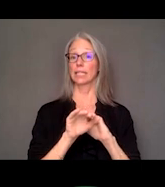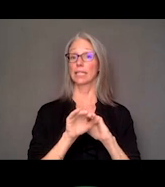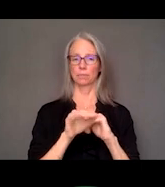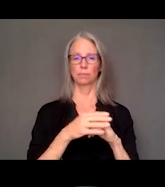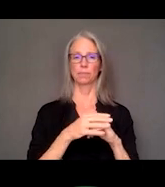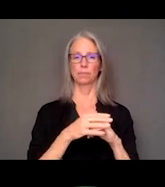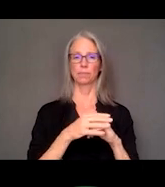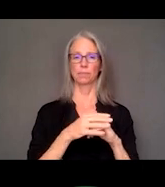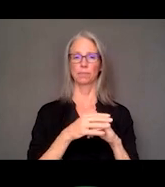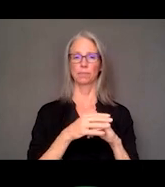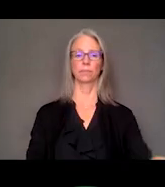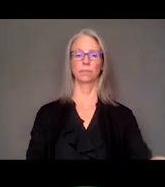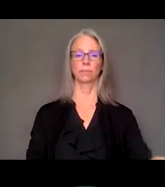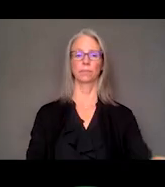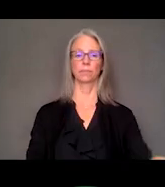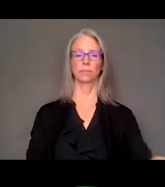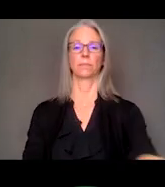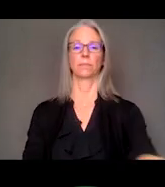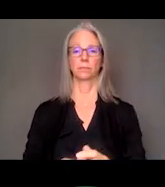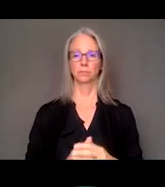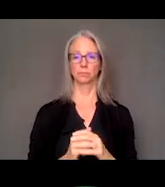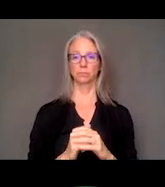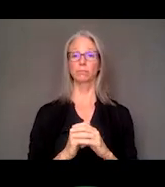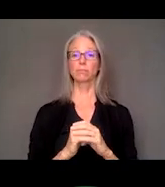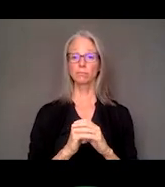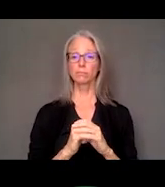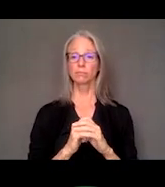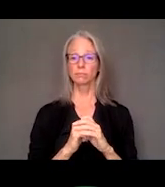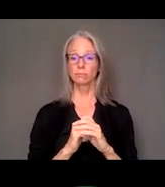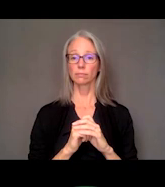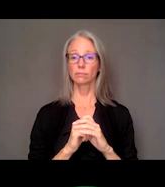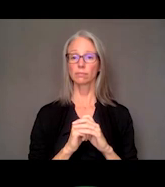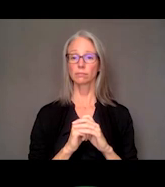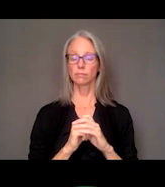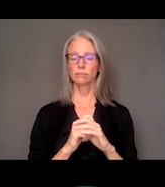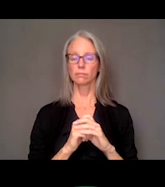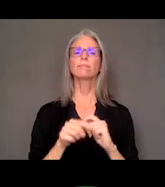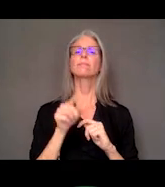on the World Health Organization page, which is that one of 6 people around the world experience